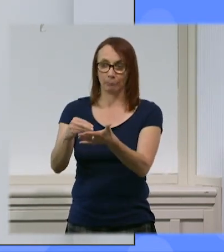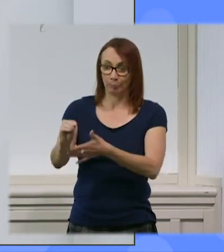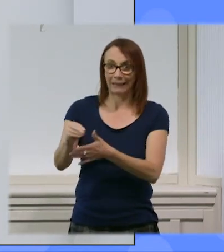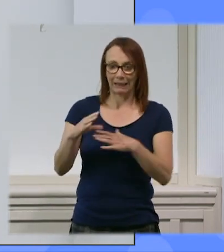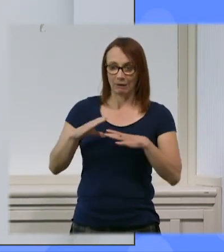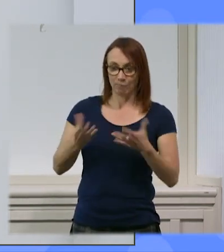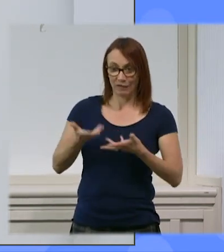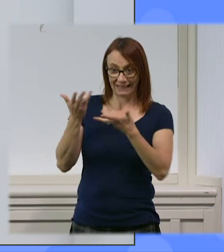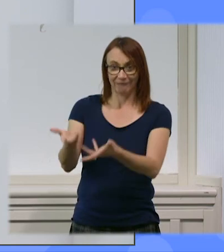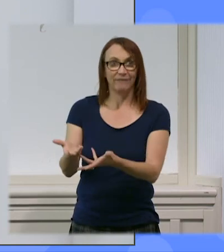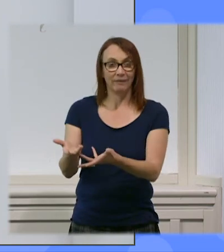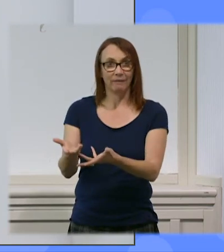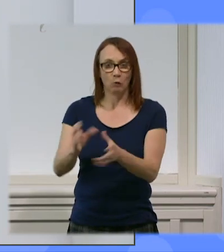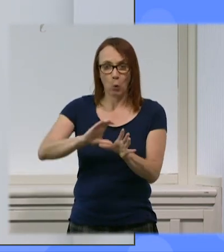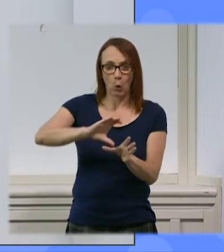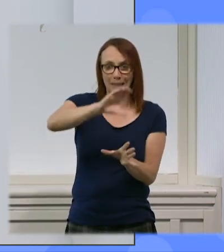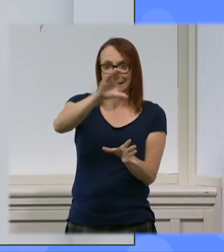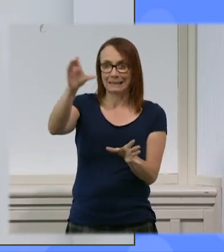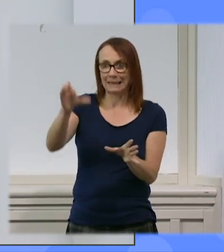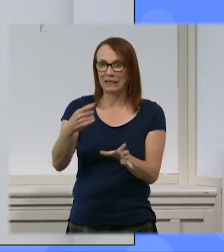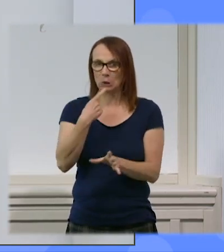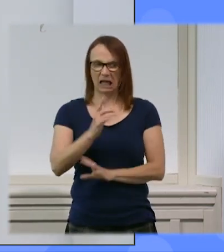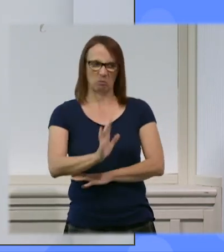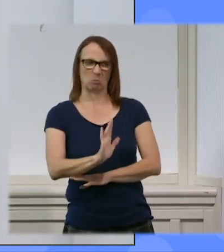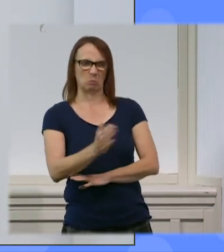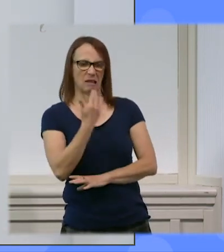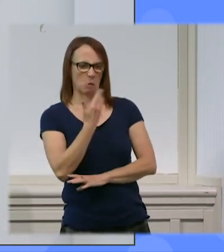insulation they've chosen to say no thanks very much don't want your evil